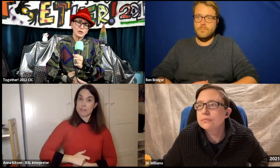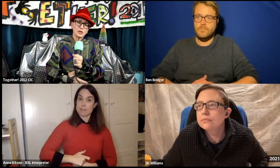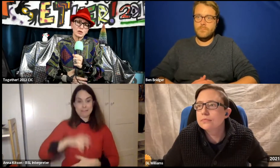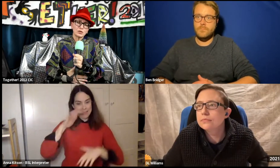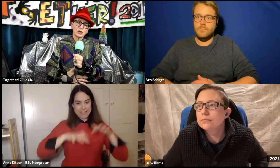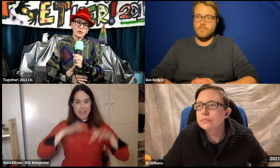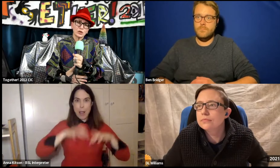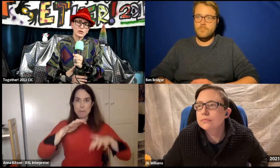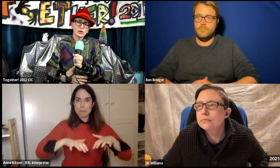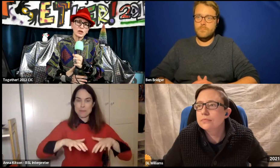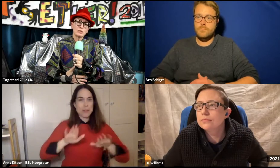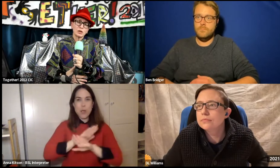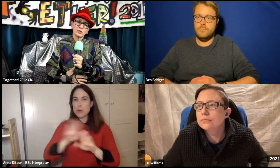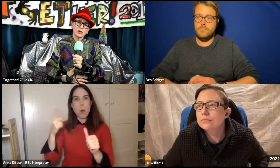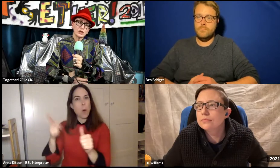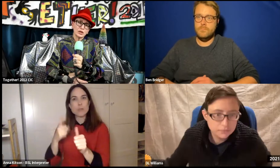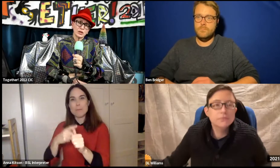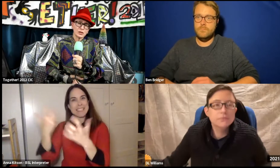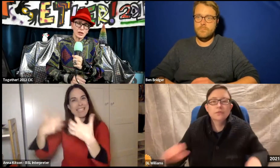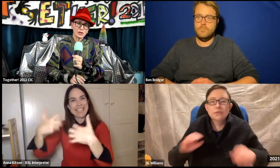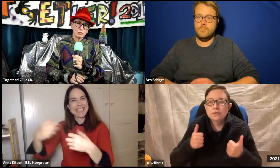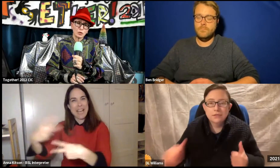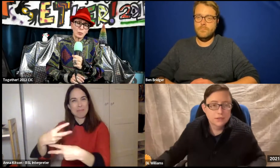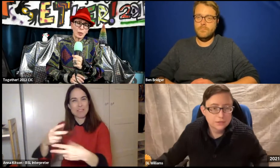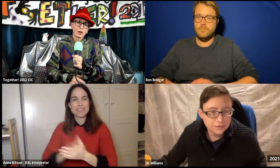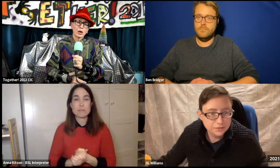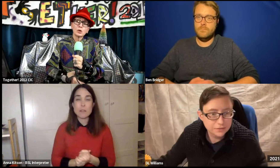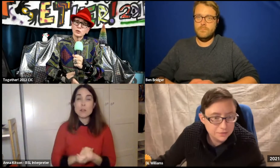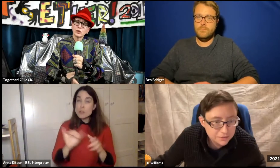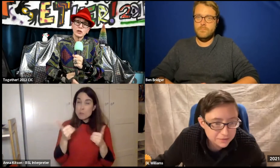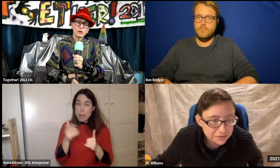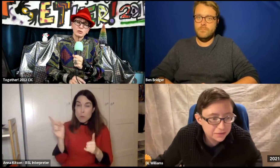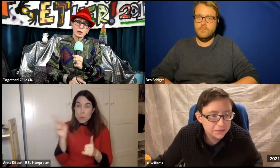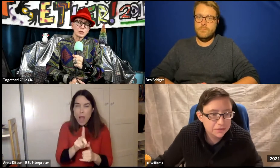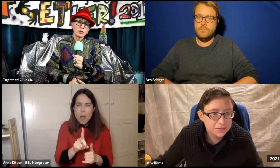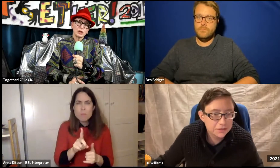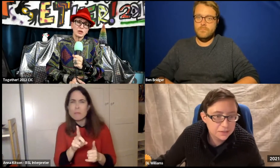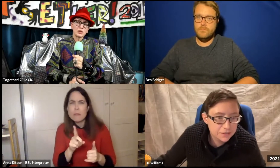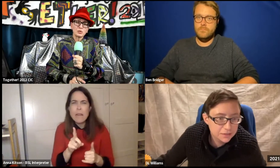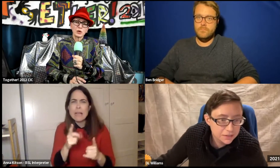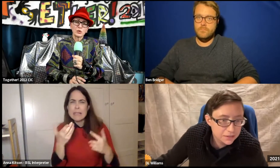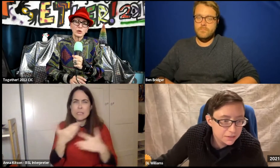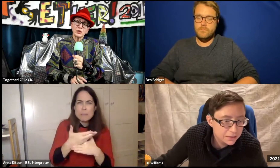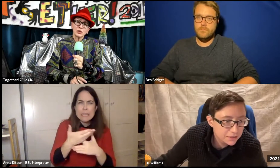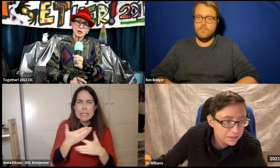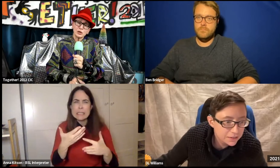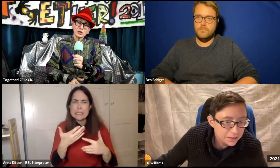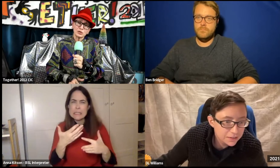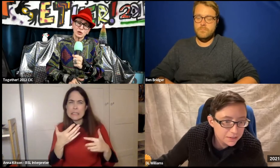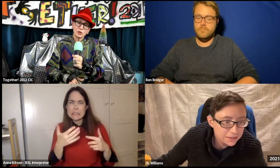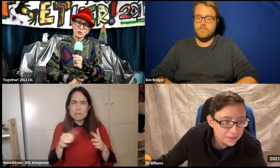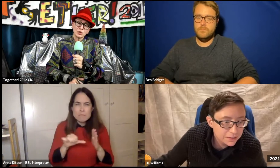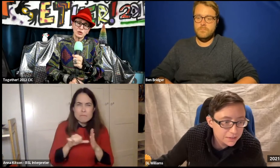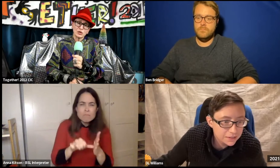event for the first time and finding it accessible, hopefully the rest will be as well, including the recordings of the